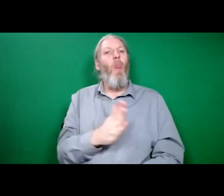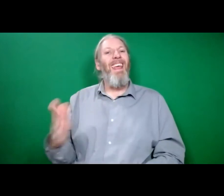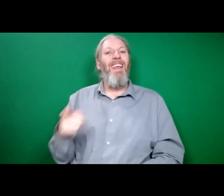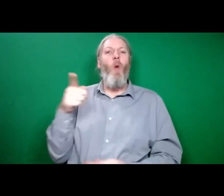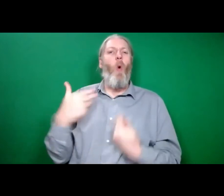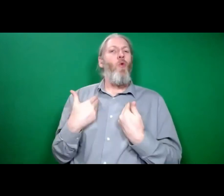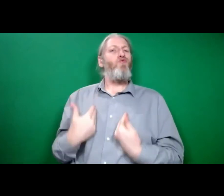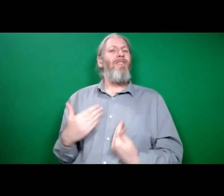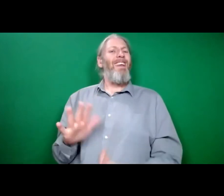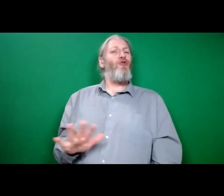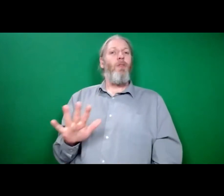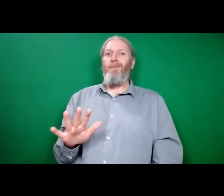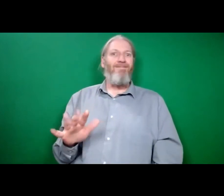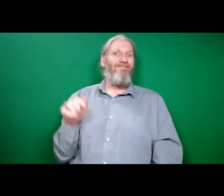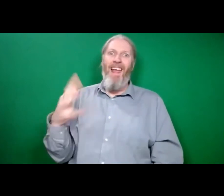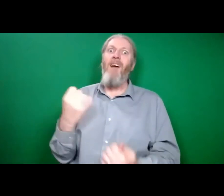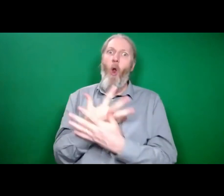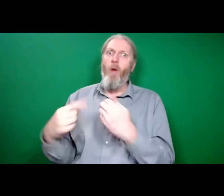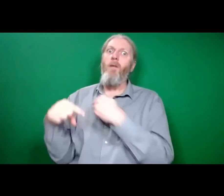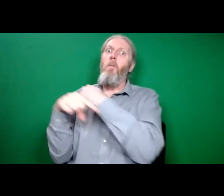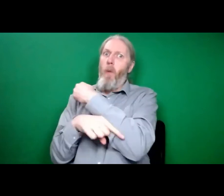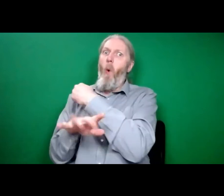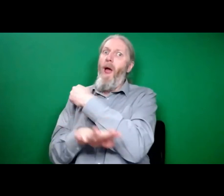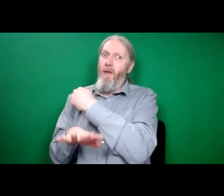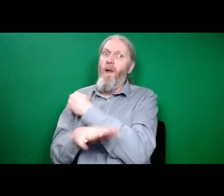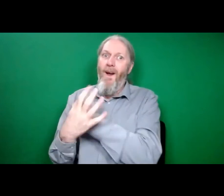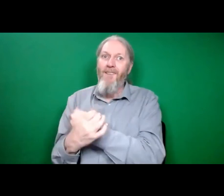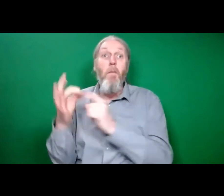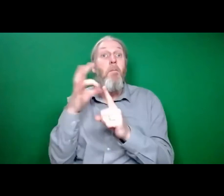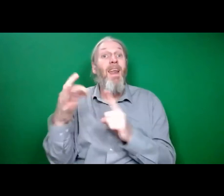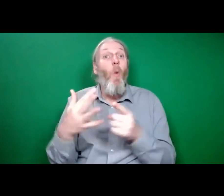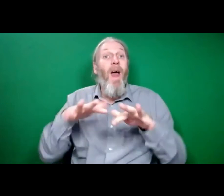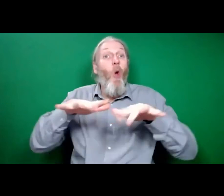there is obviously this need also for longer-term strategic thinking about high streets and town centres